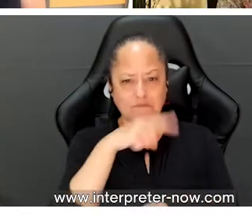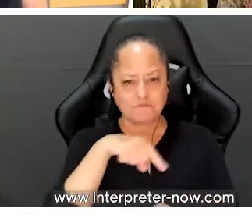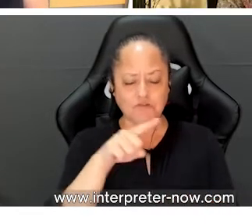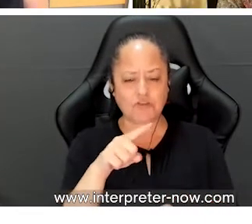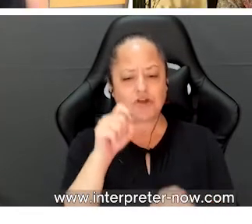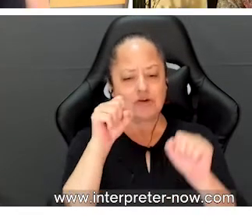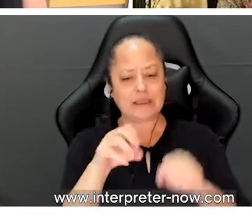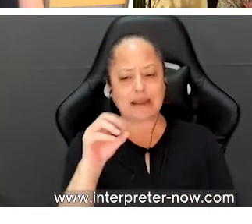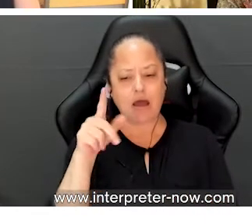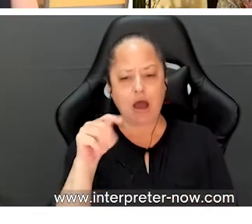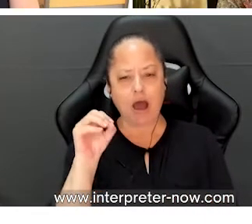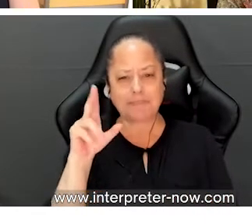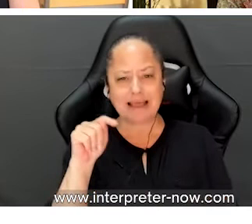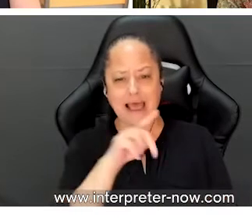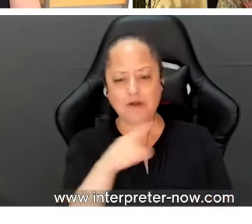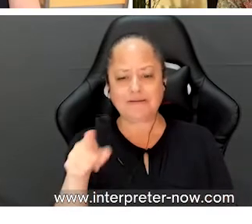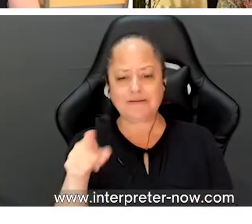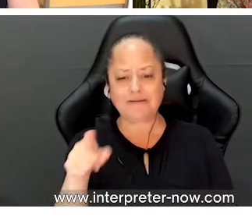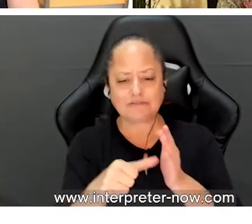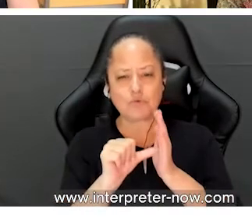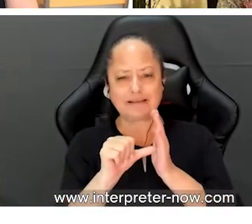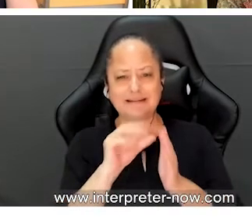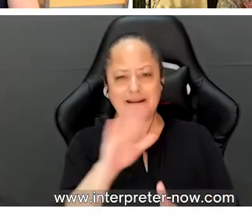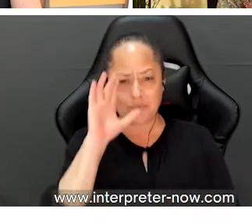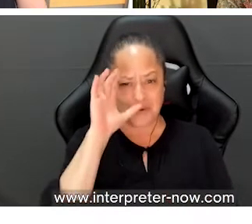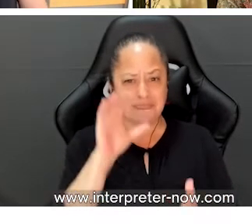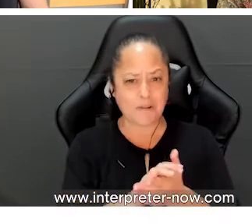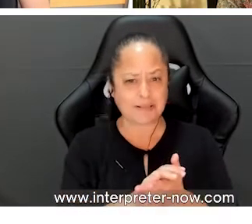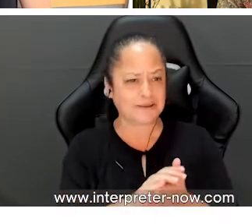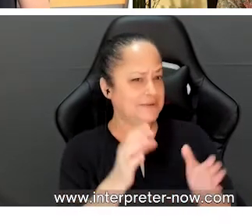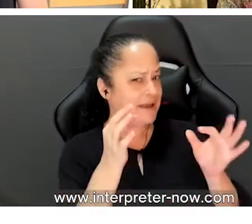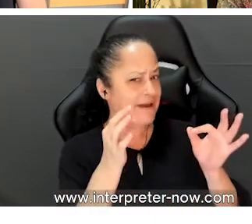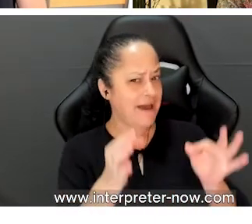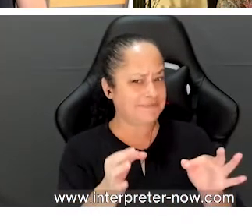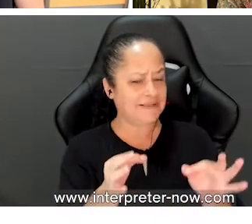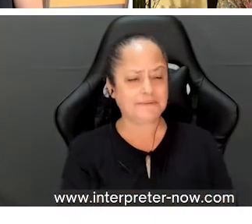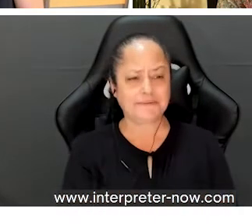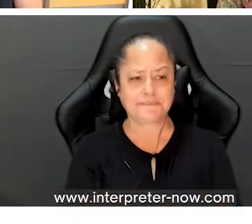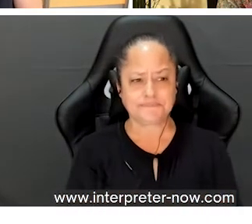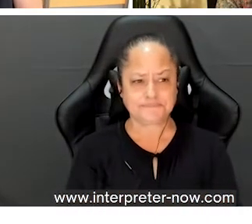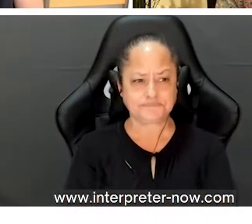Absolutely. So, let's talk a little bit about safety.